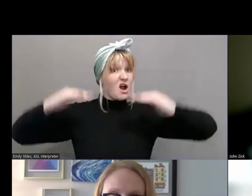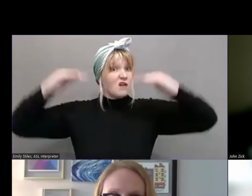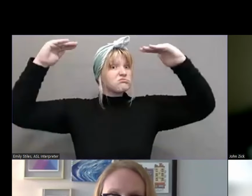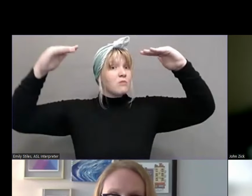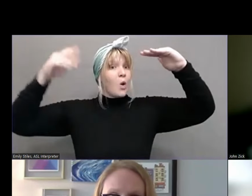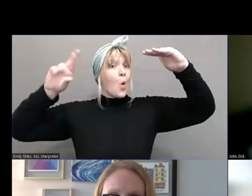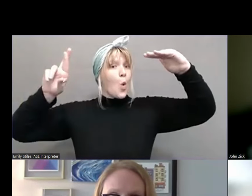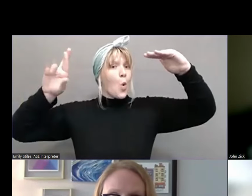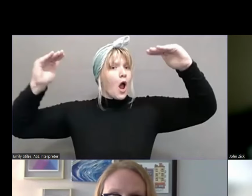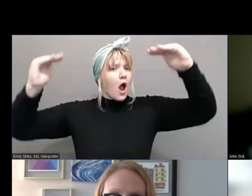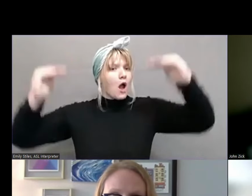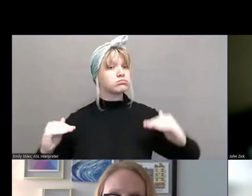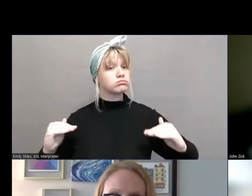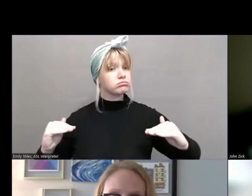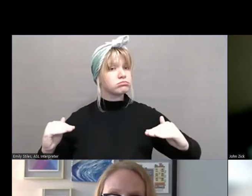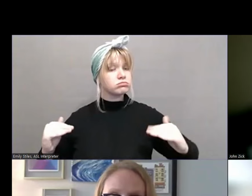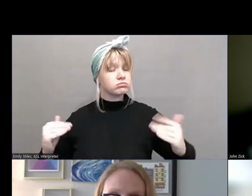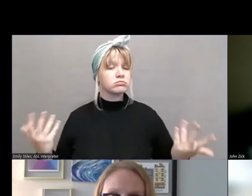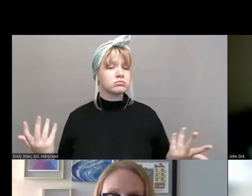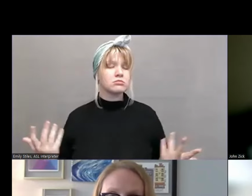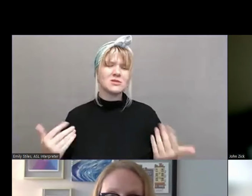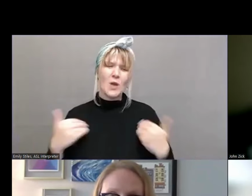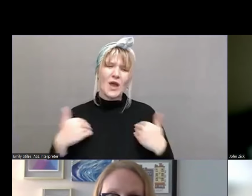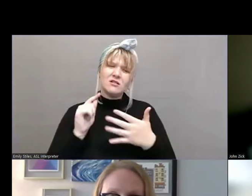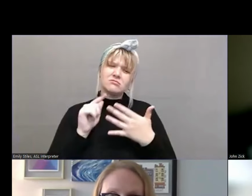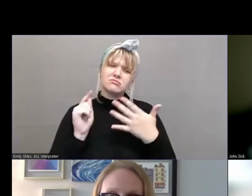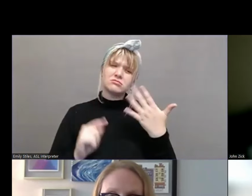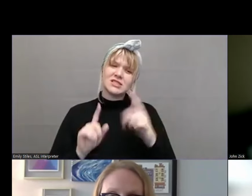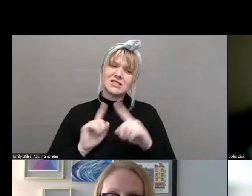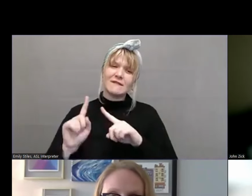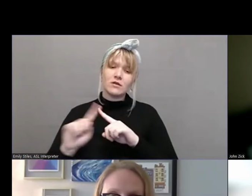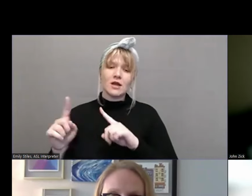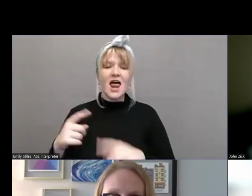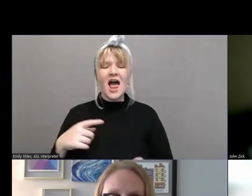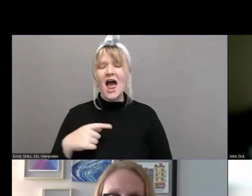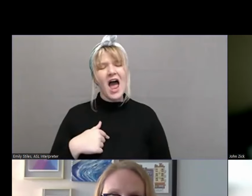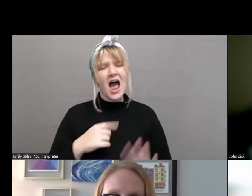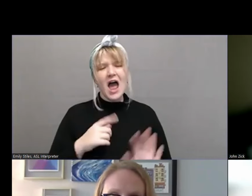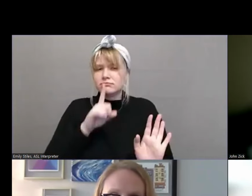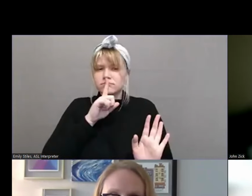So, I would say rather than saying what are the most common pieces of equipment, look